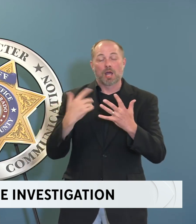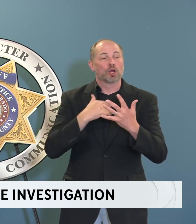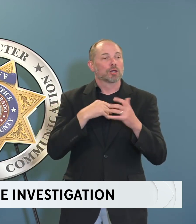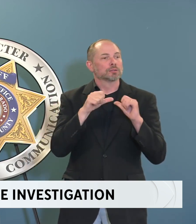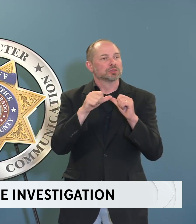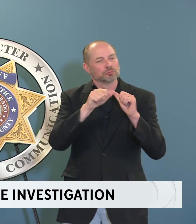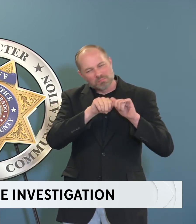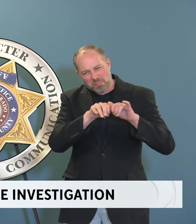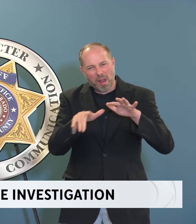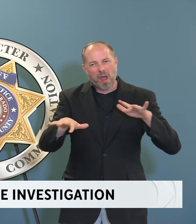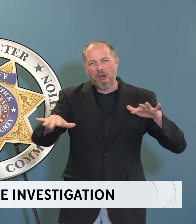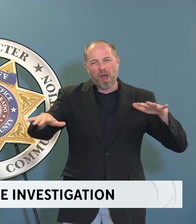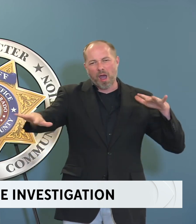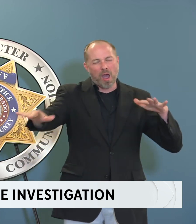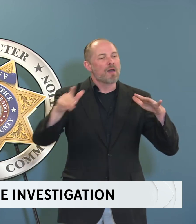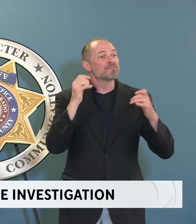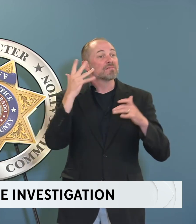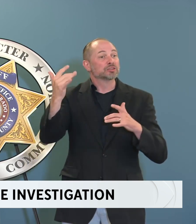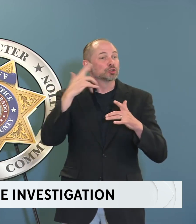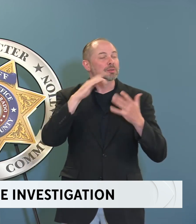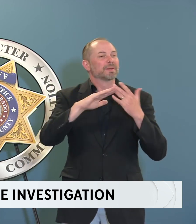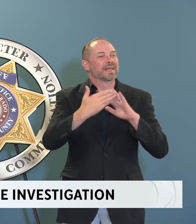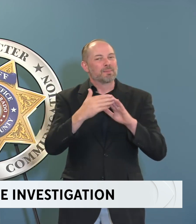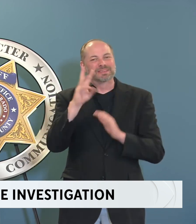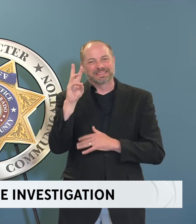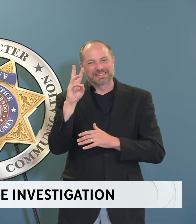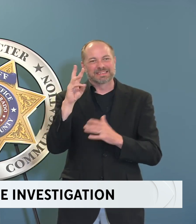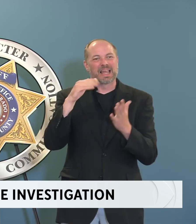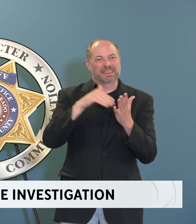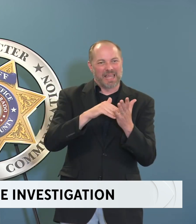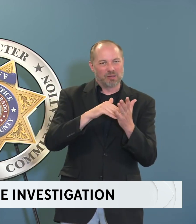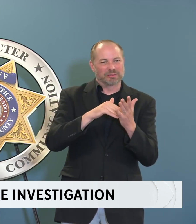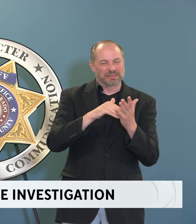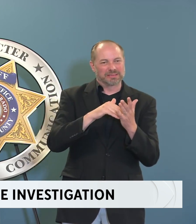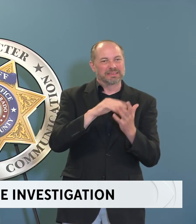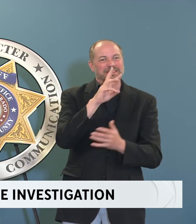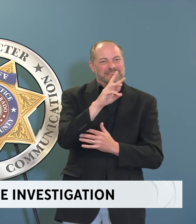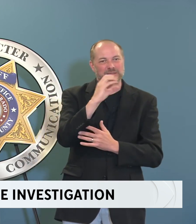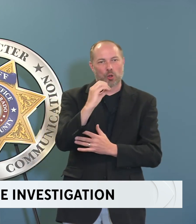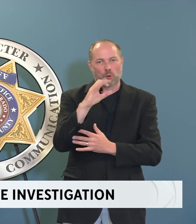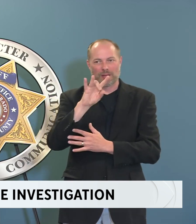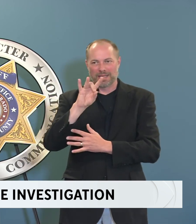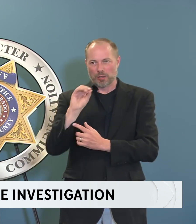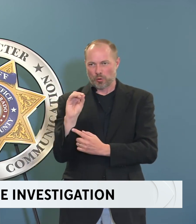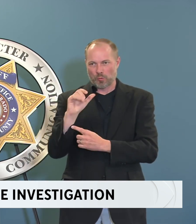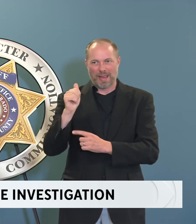CROSS A SIXTH LANE HIGHWAY AT U.S. 36. THE FIRE CONTINUED TO SPREAD QUICKLY AND EVENTUALLY